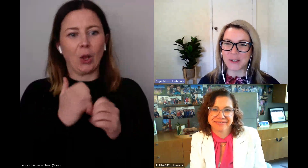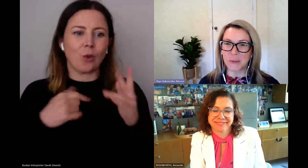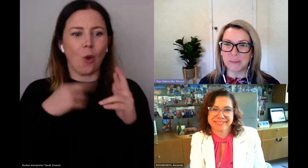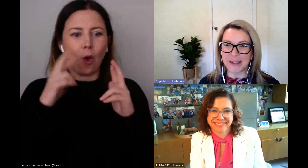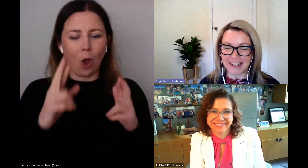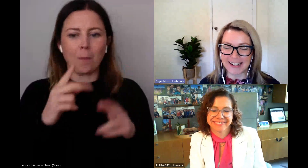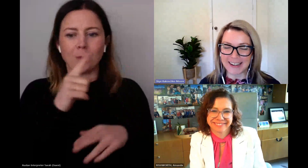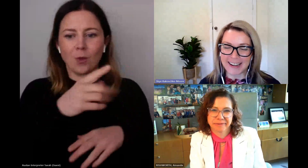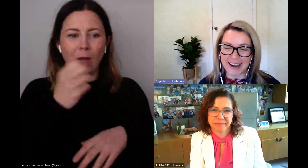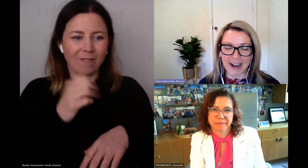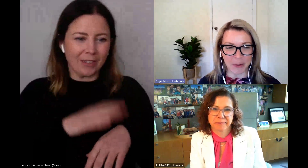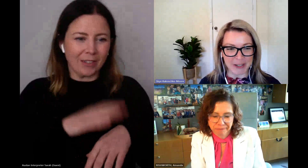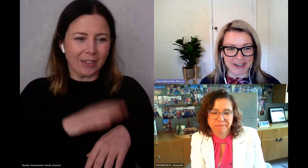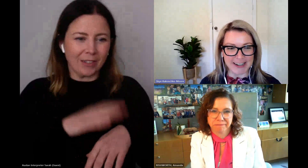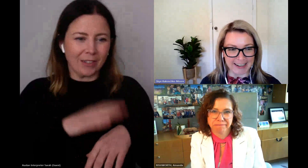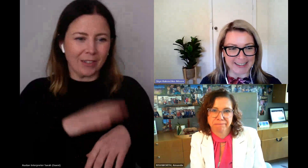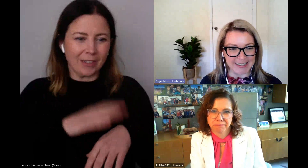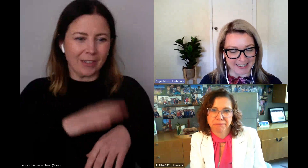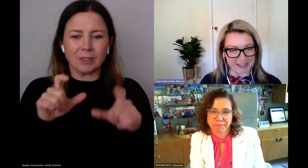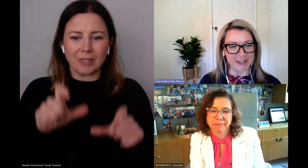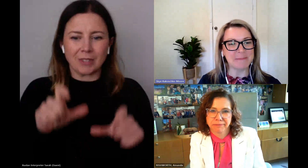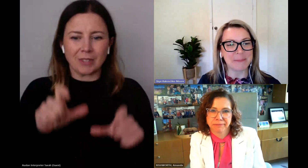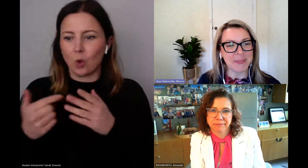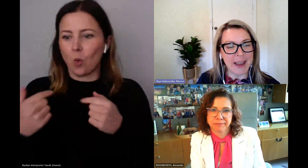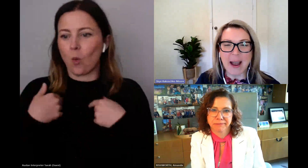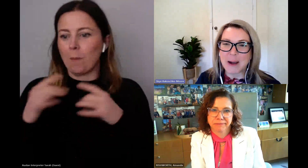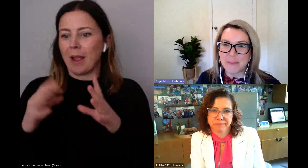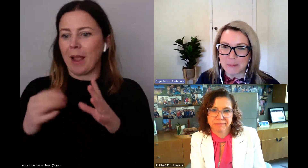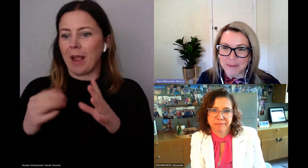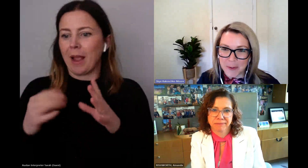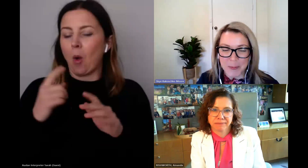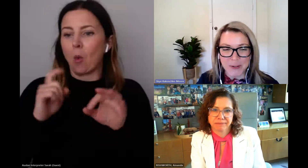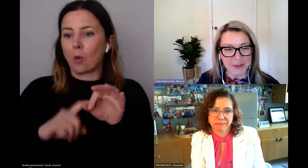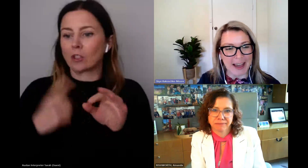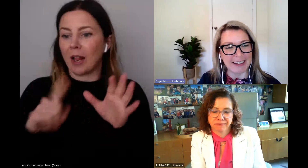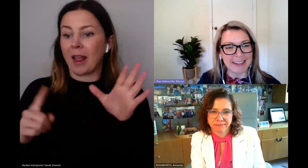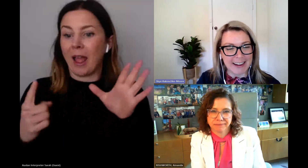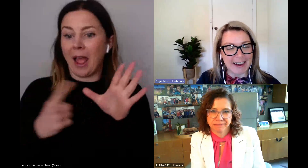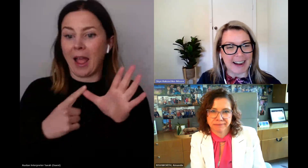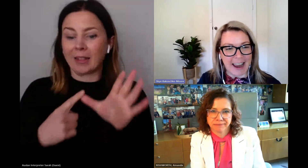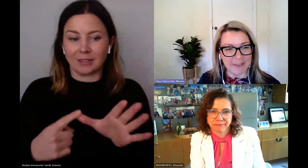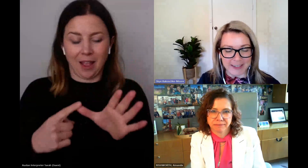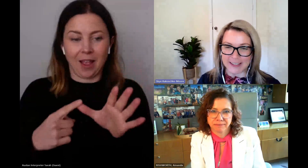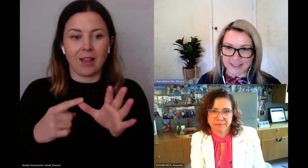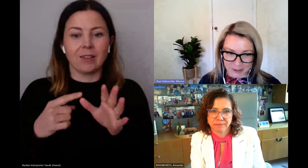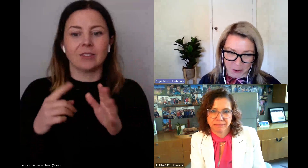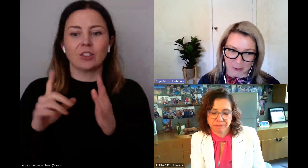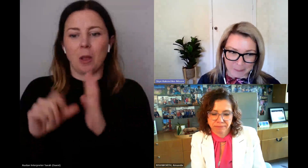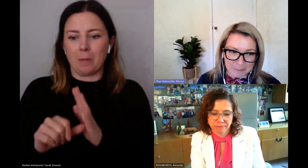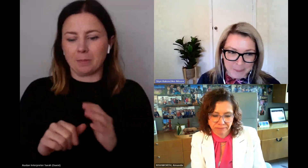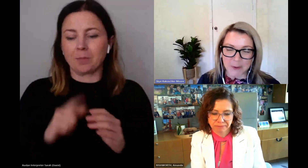until we begin our question and answer session. But before we do that I have the distinct honour